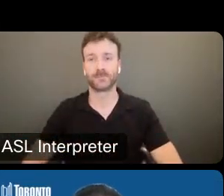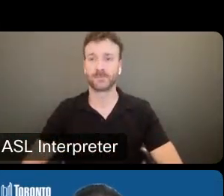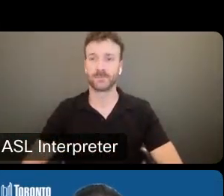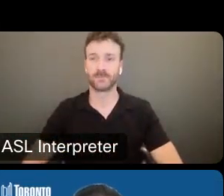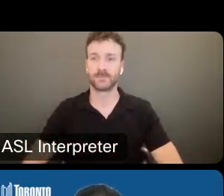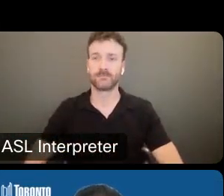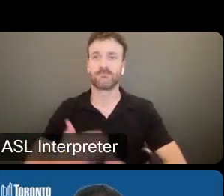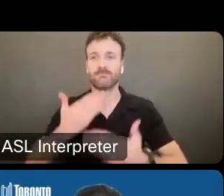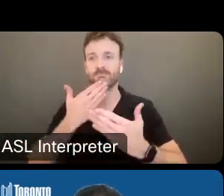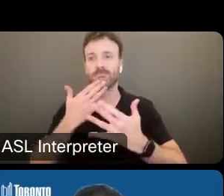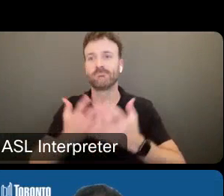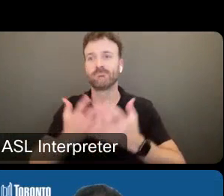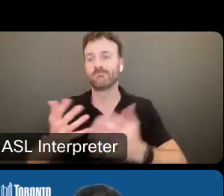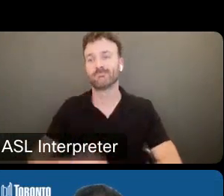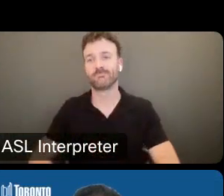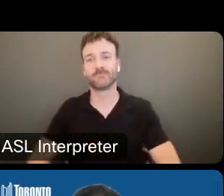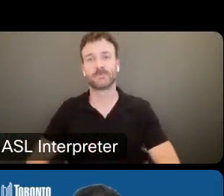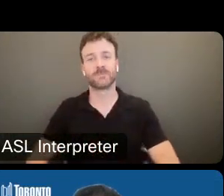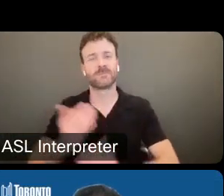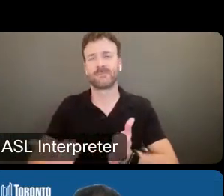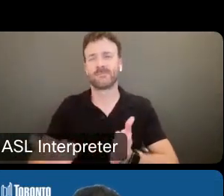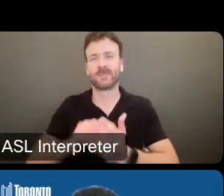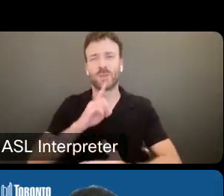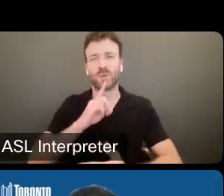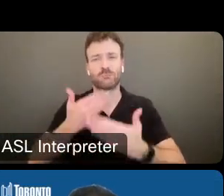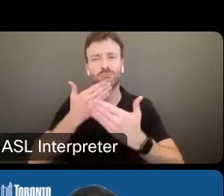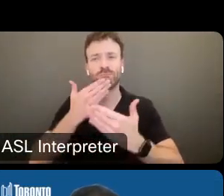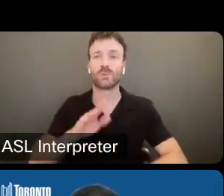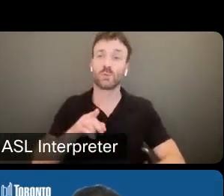And again, really appreciate the time that both yourself and Deputy Mayor McKelvie have